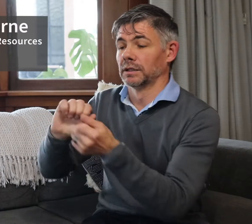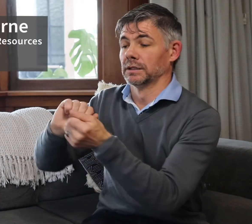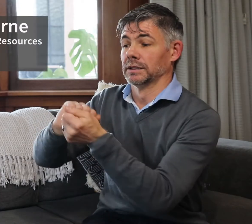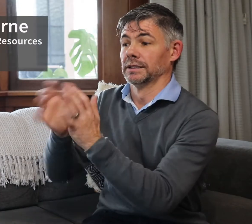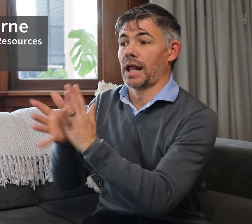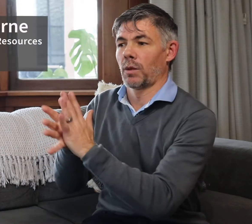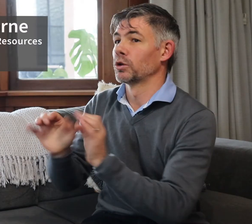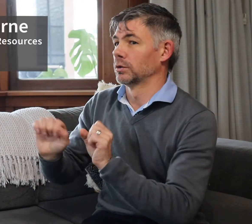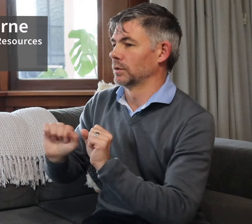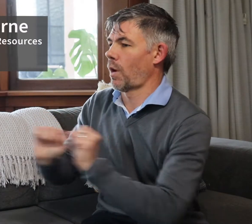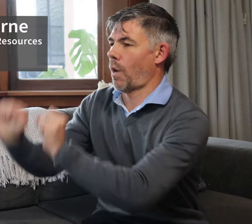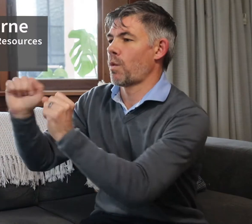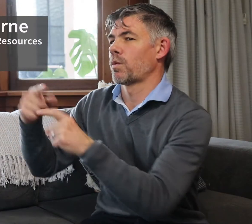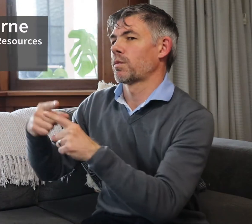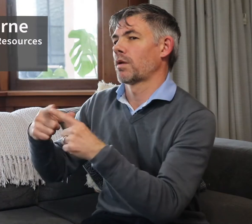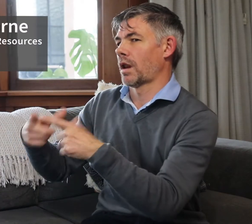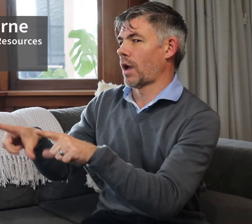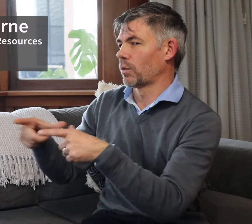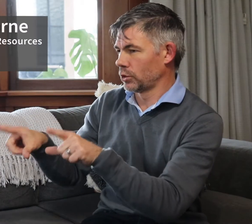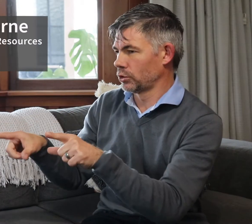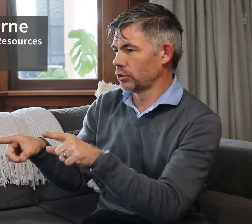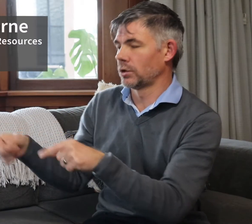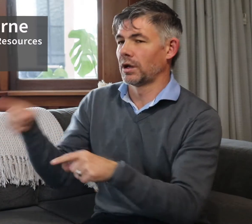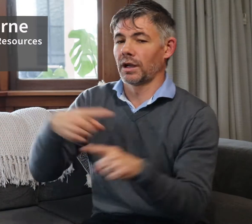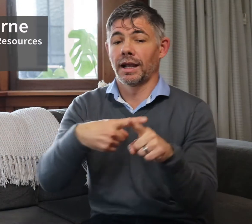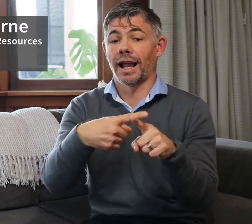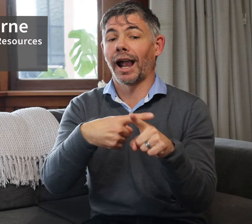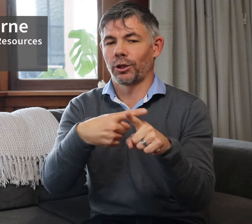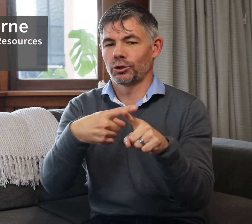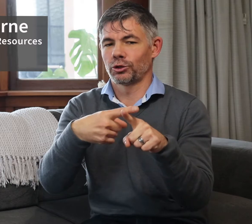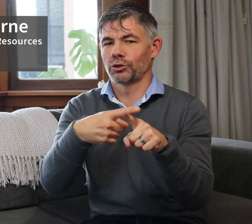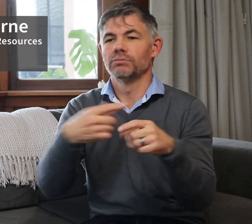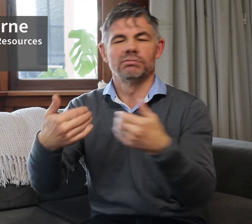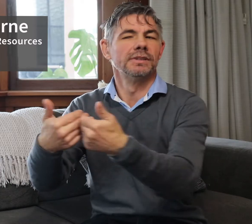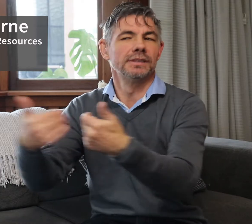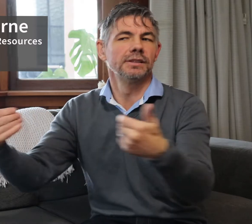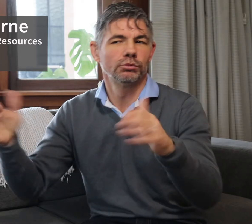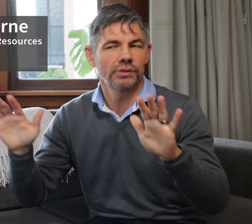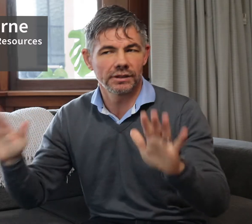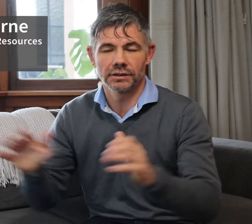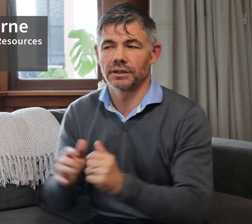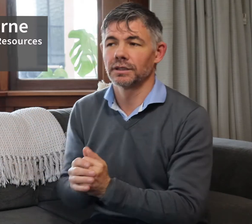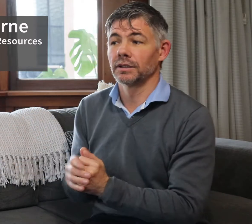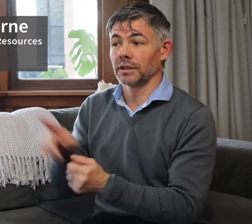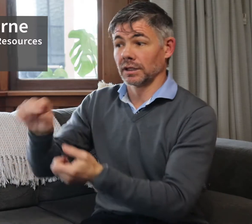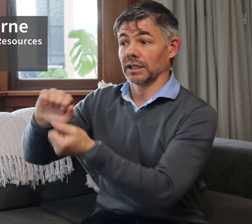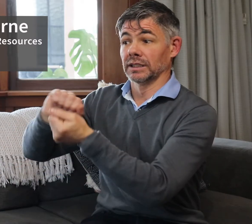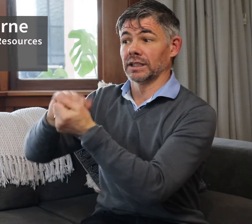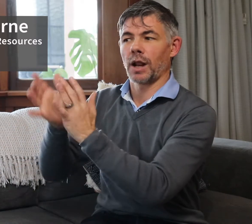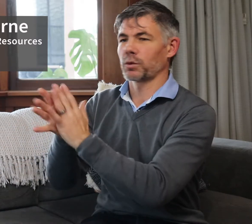It's important to remember that sign language is its own language. It's very different from English.